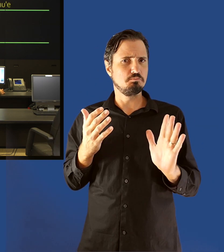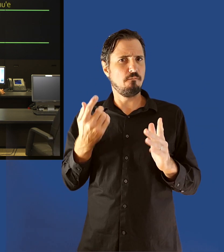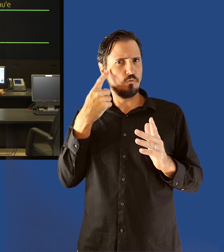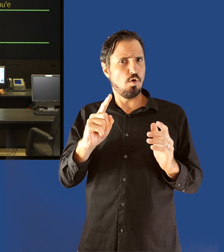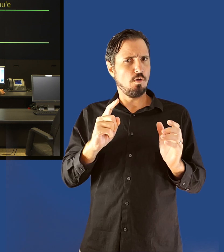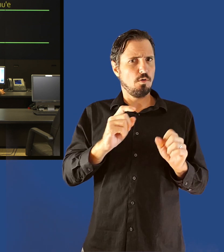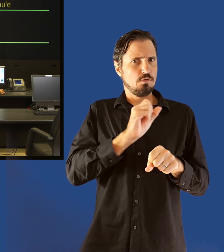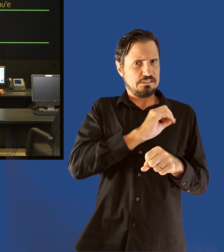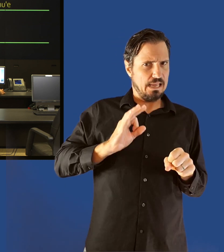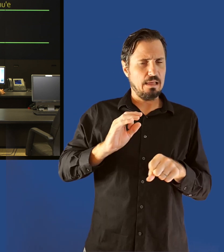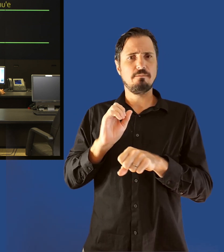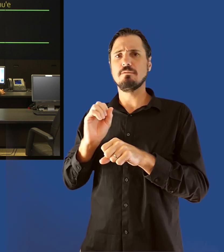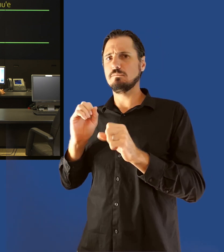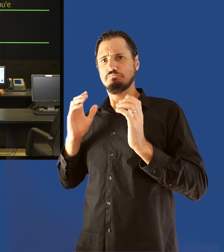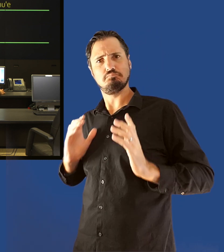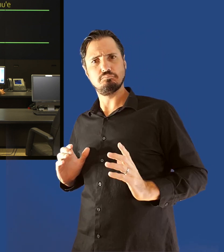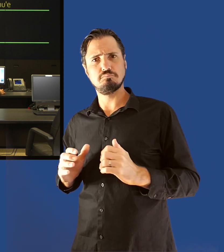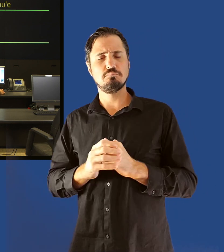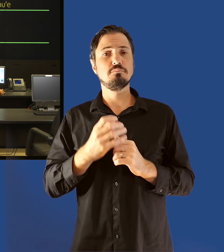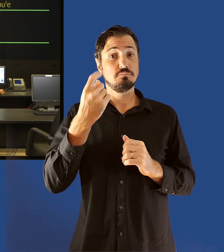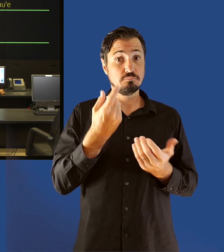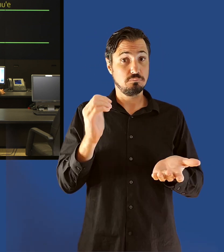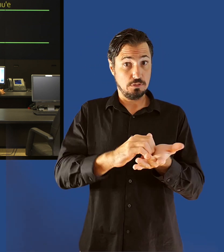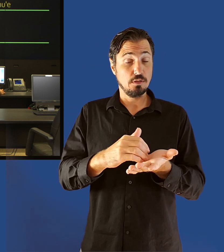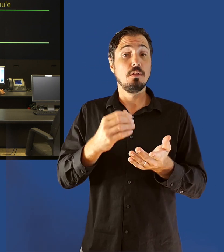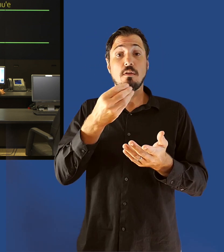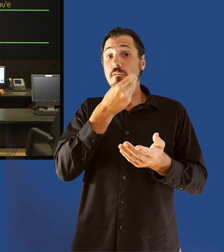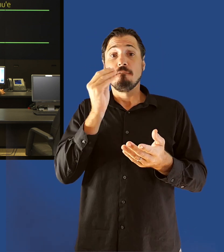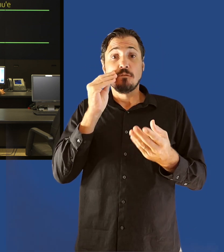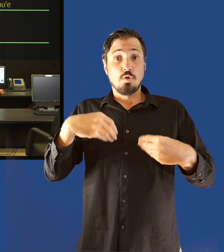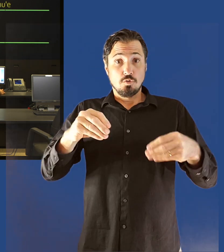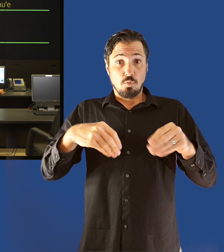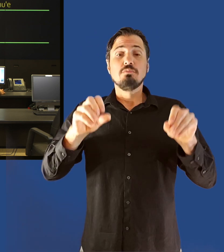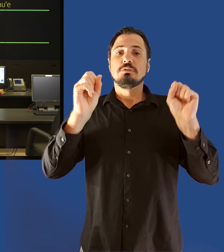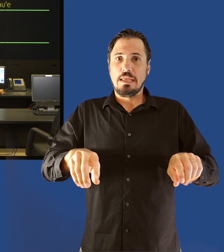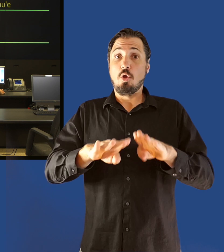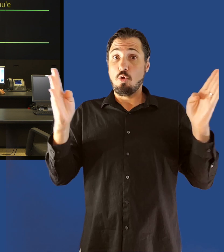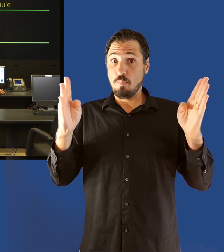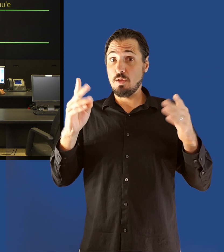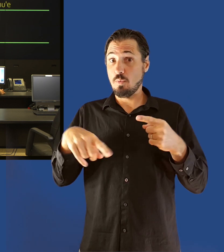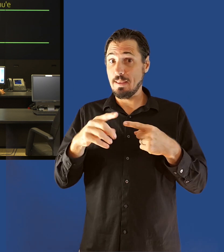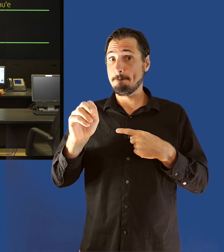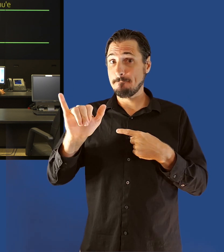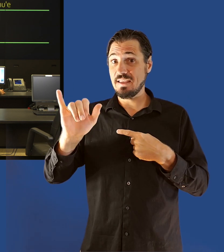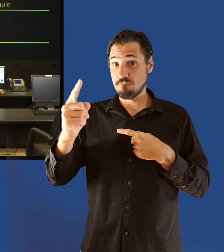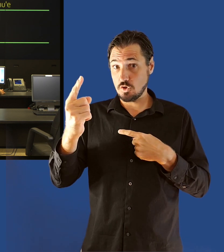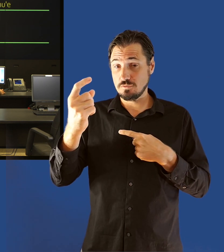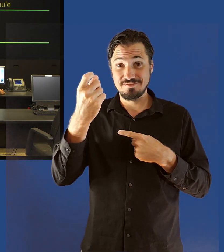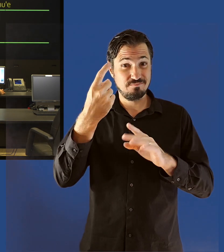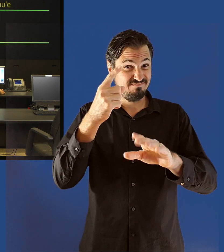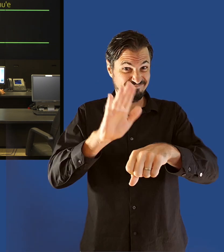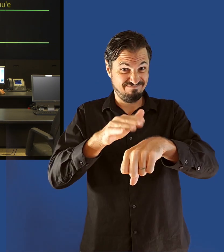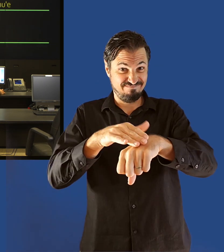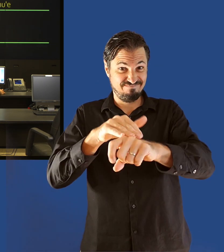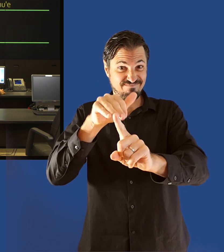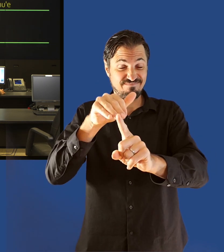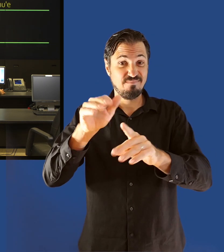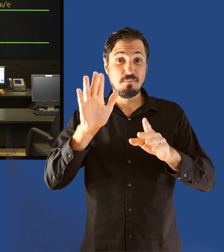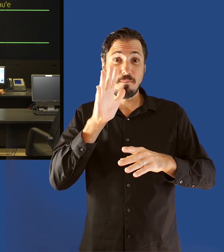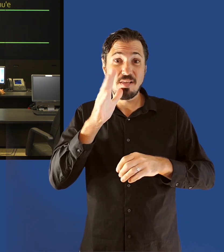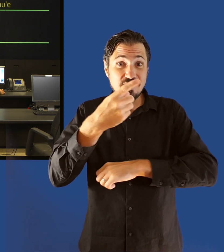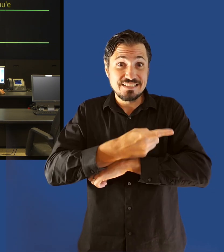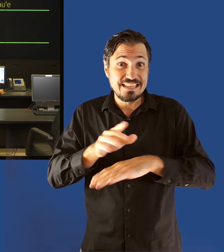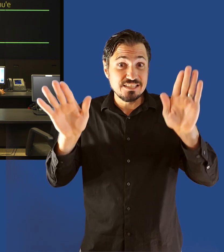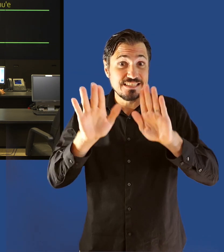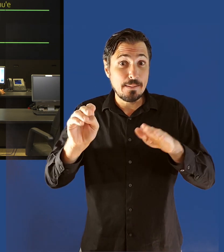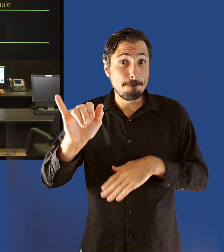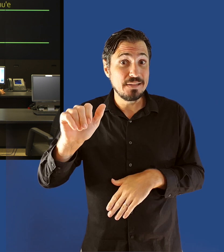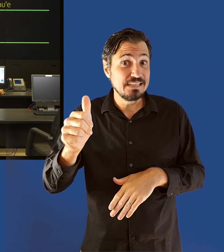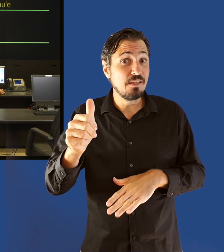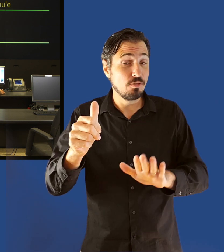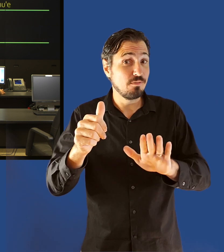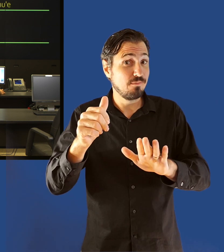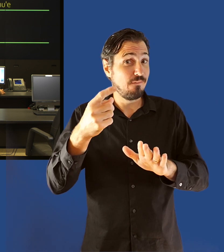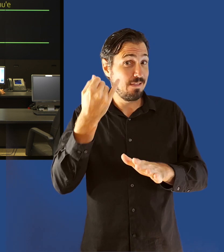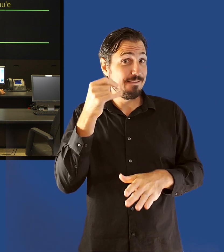Once again, florists will be able to open for business on May 1. And remember, Mother’s Day is on Sunday, May 10….hint, hint for all the dads out there!